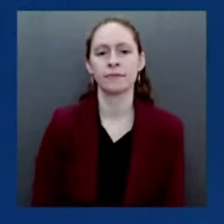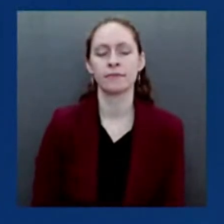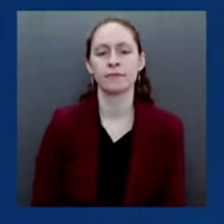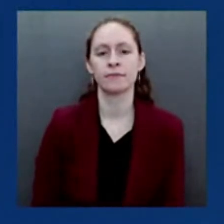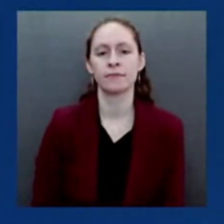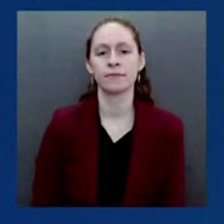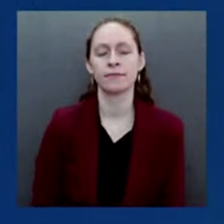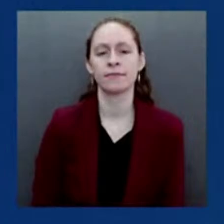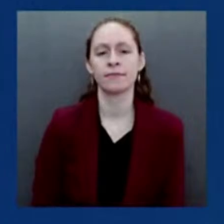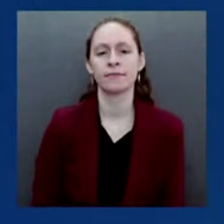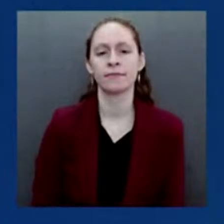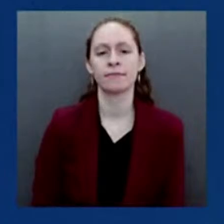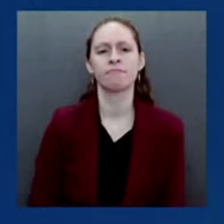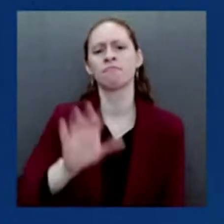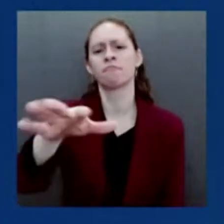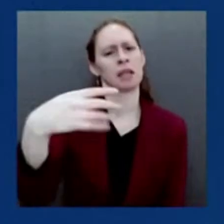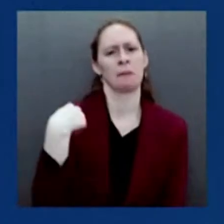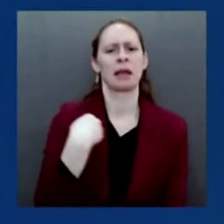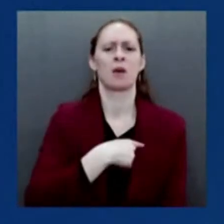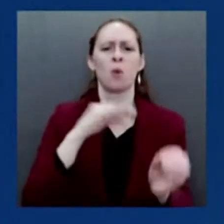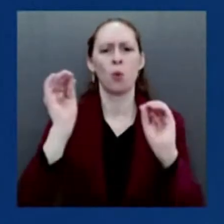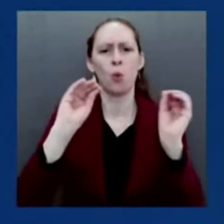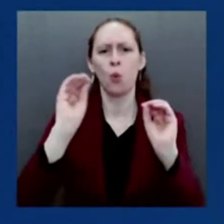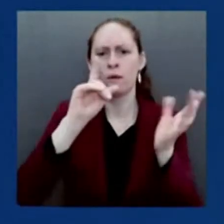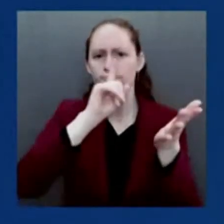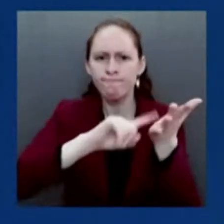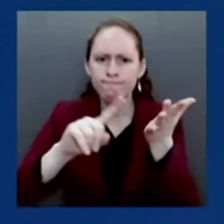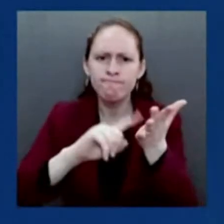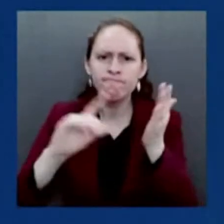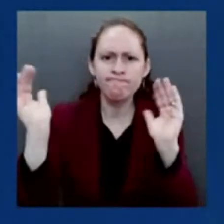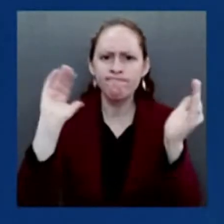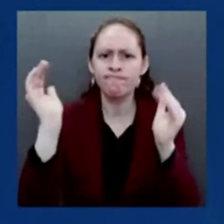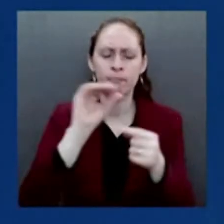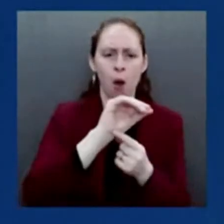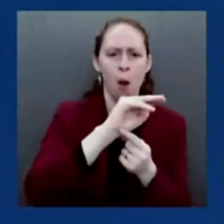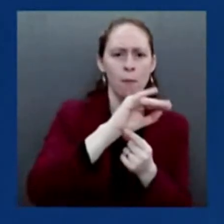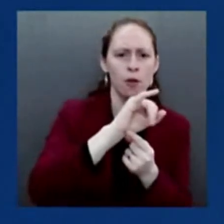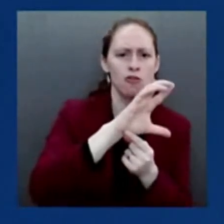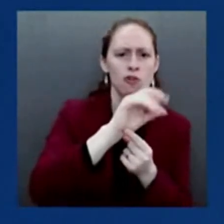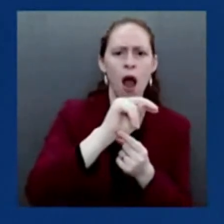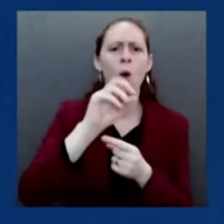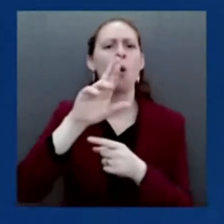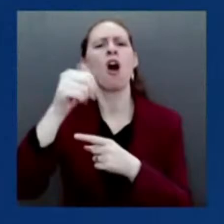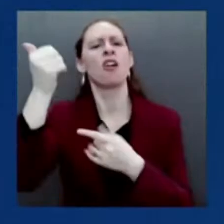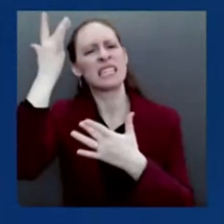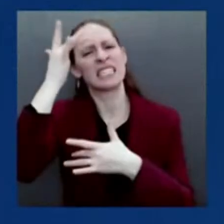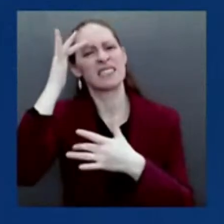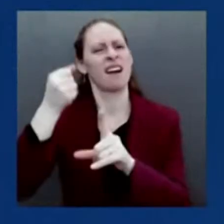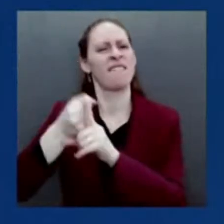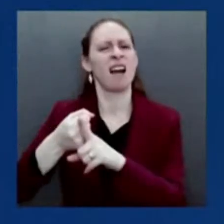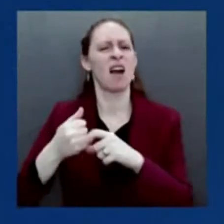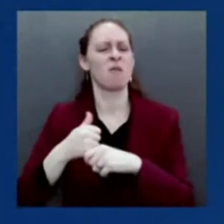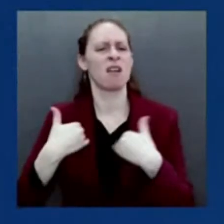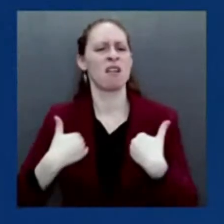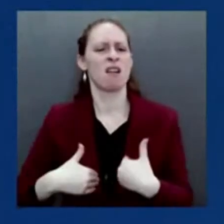OTHER RESPIRATORY VIRUSES, LIKE INFLUENZA VERY BY FLU SEASON,